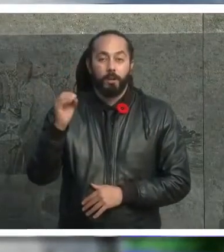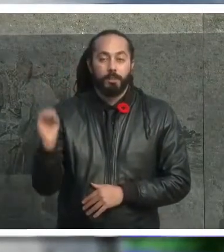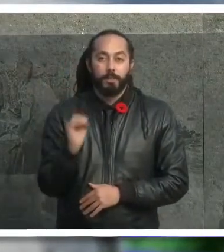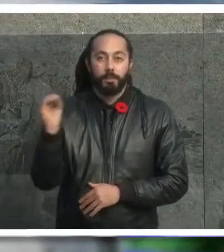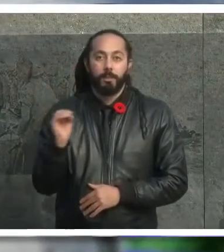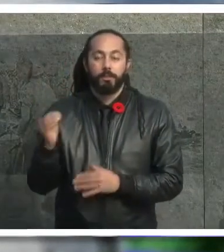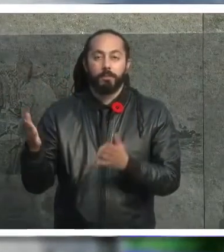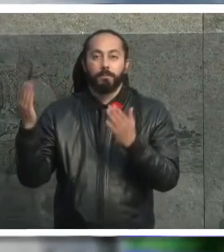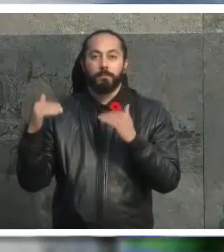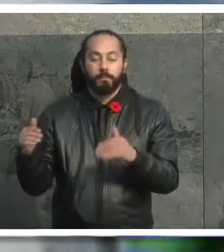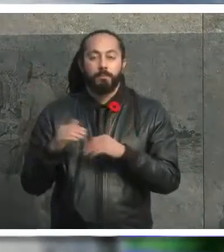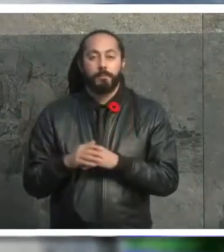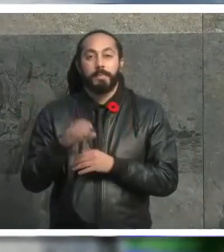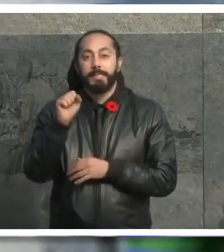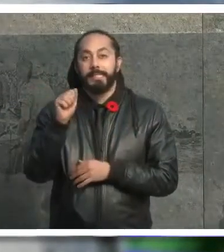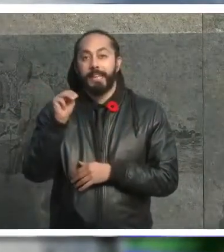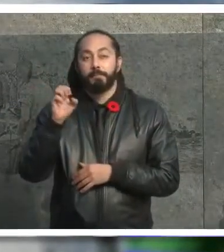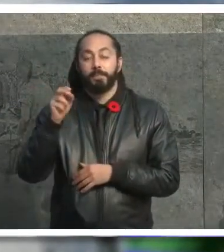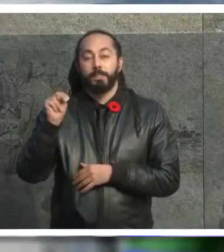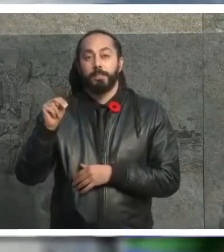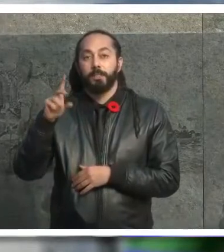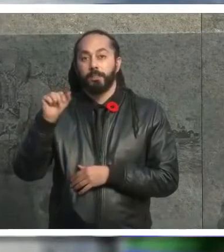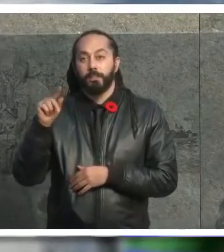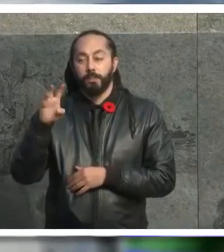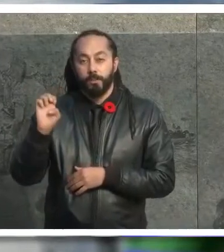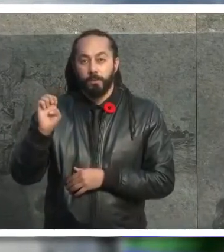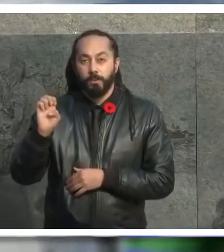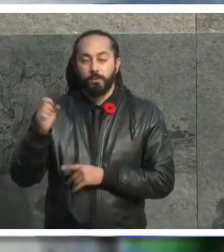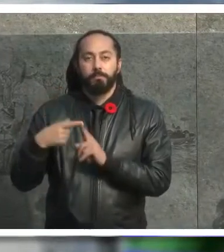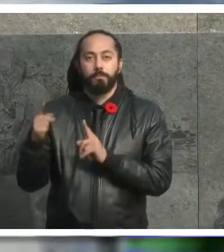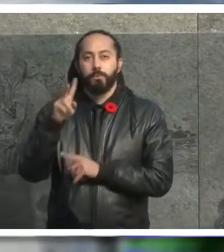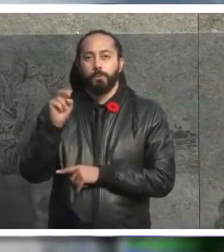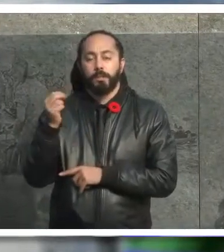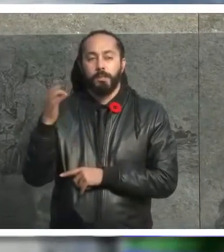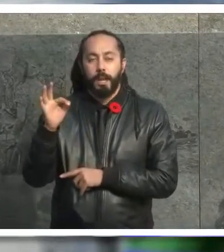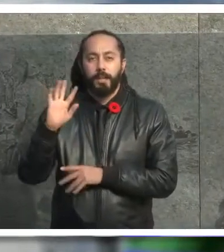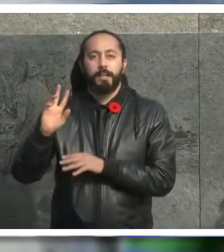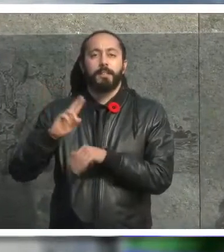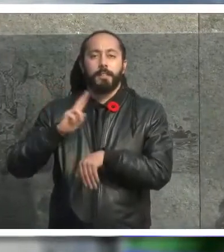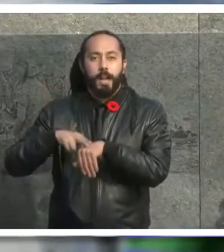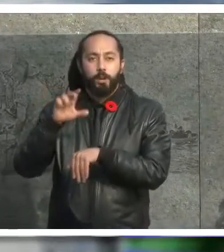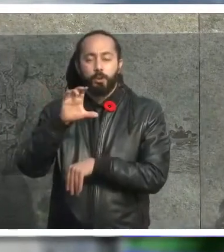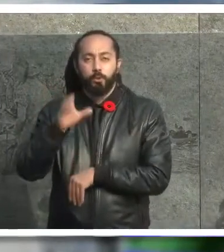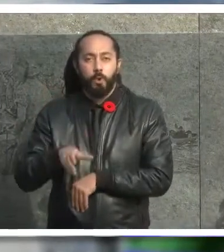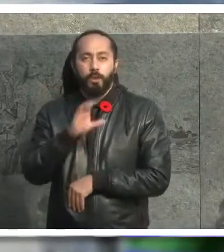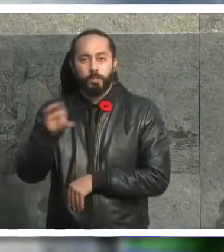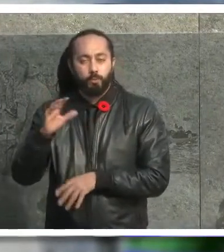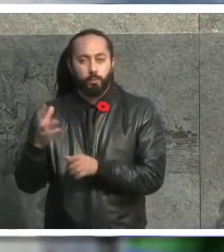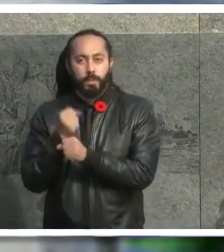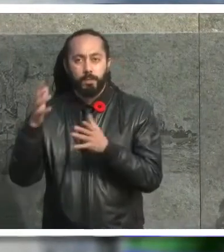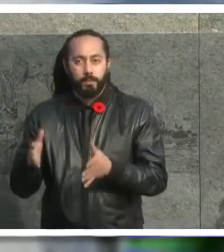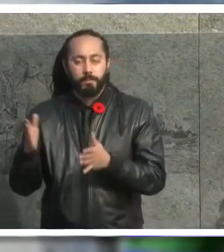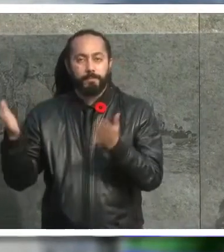is accompanied by the honorable Doug Ford Premier of Ontario this is national several cross mother 2019,